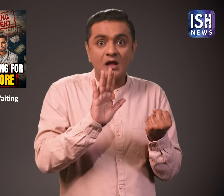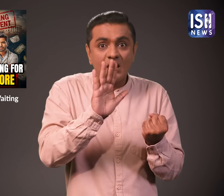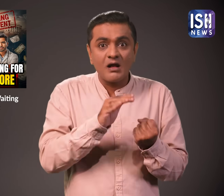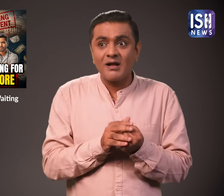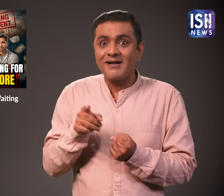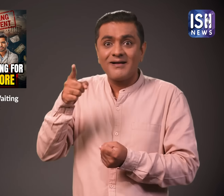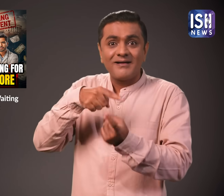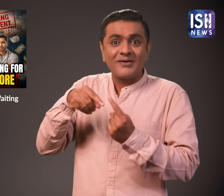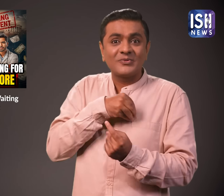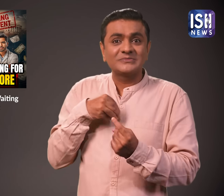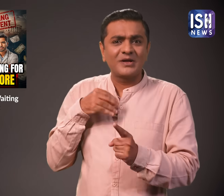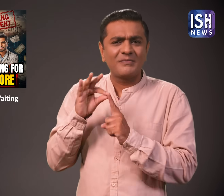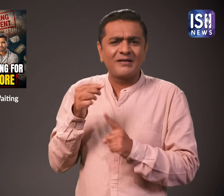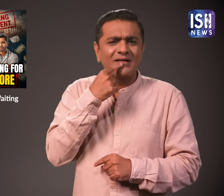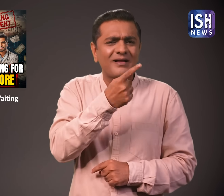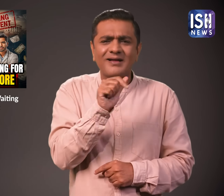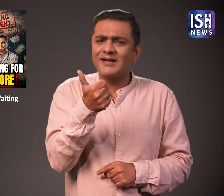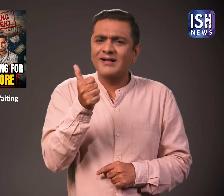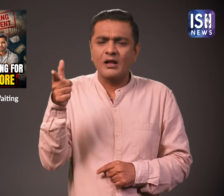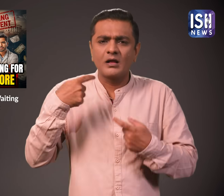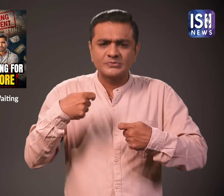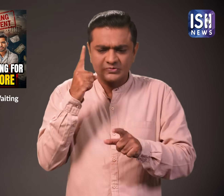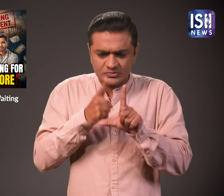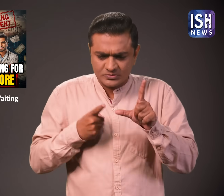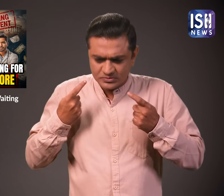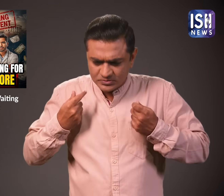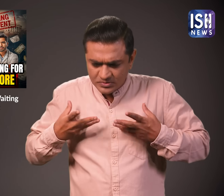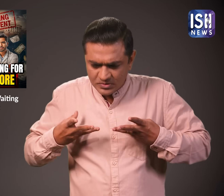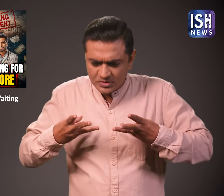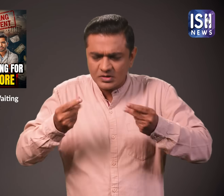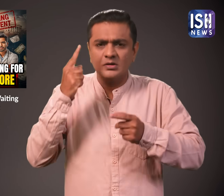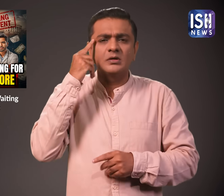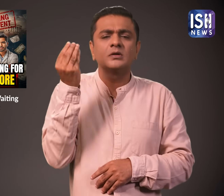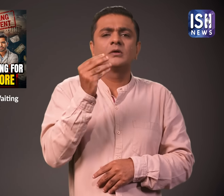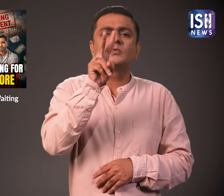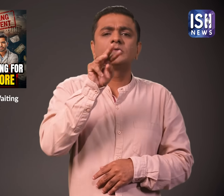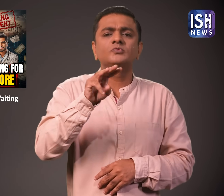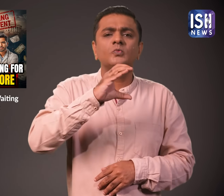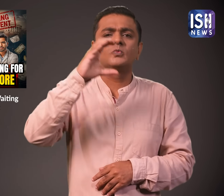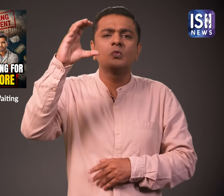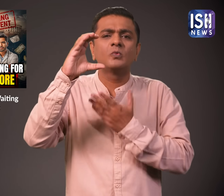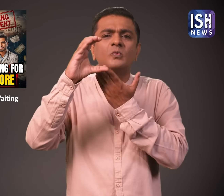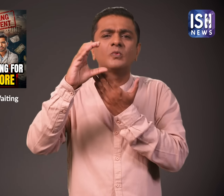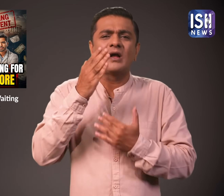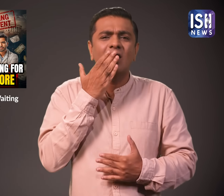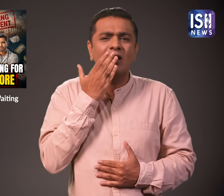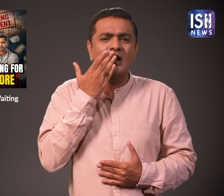but hospitals say they need about ₹2,000 crore to run it properly.